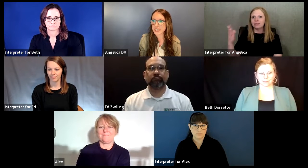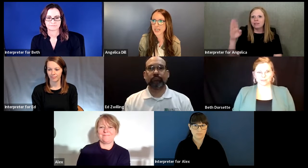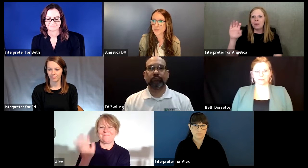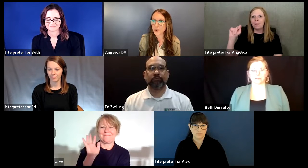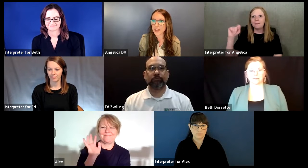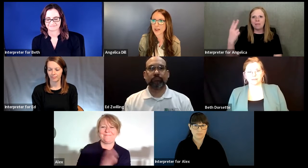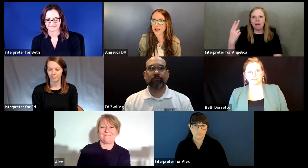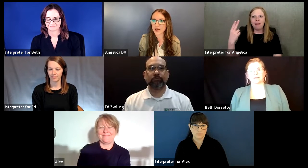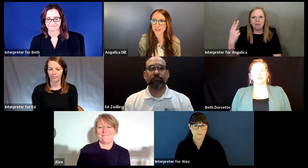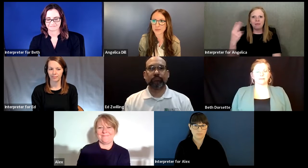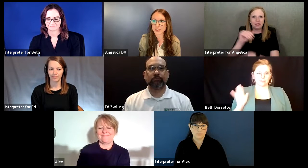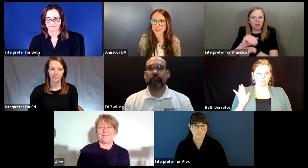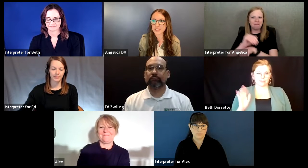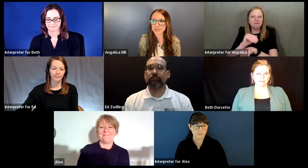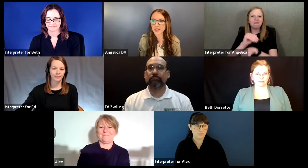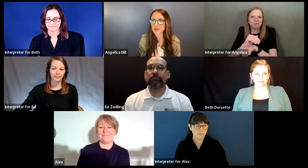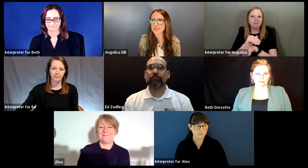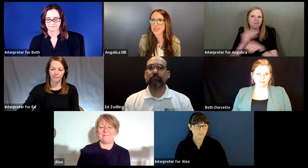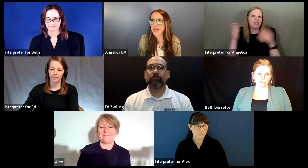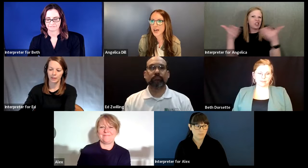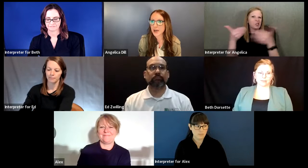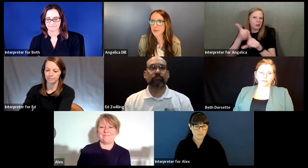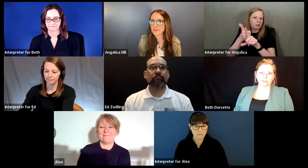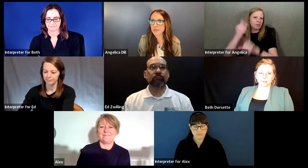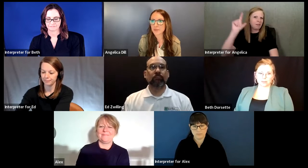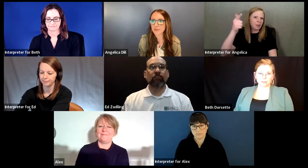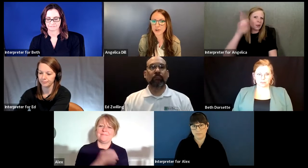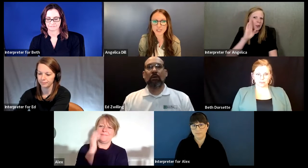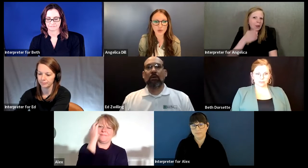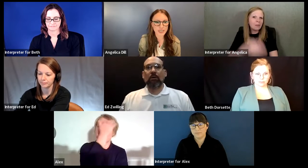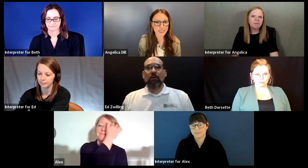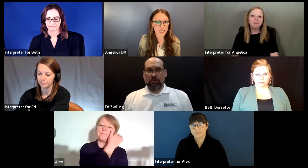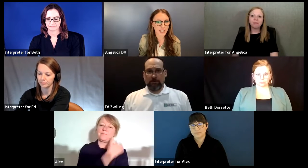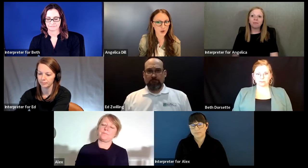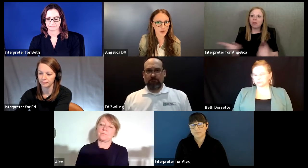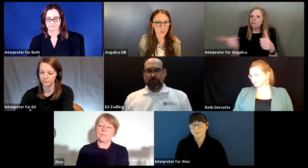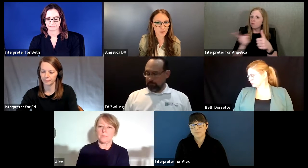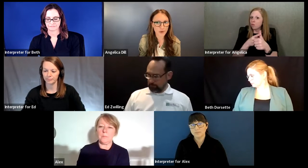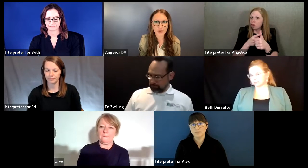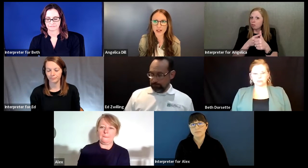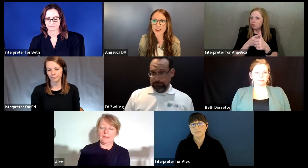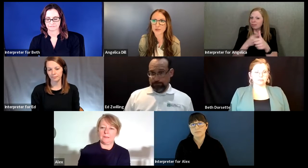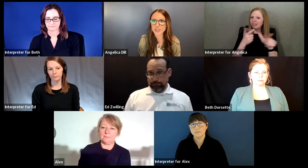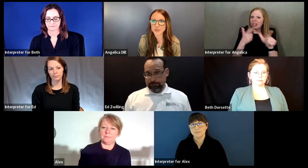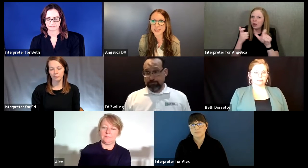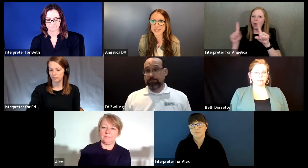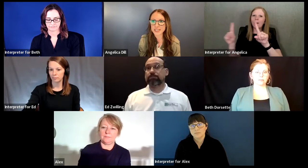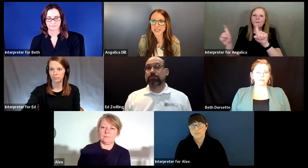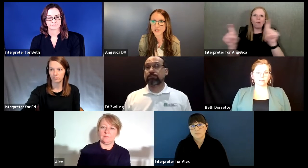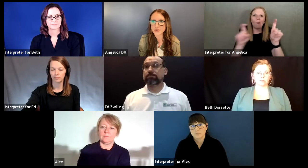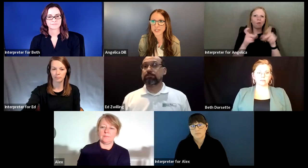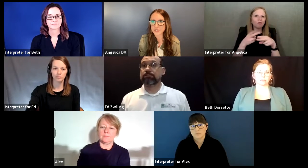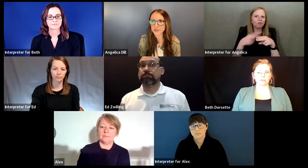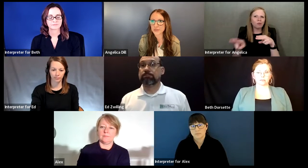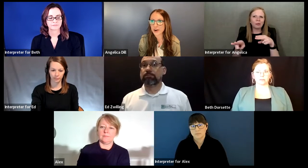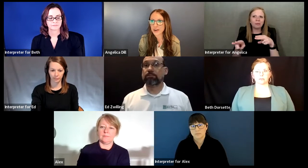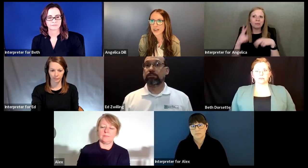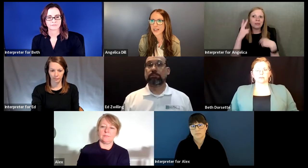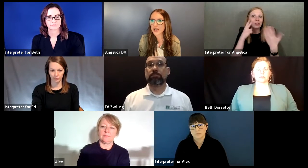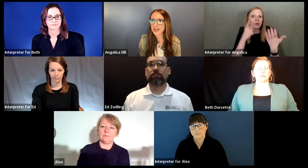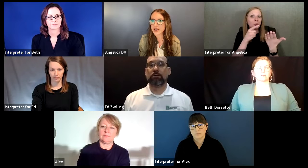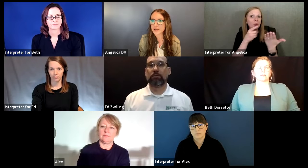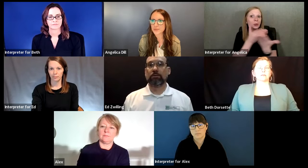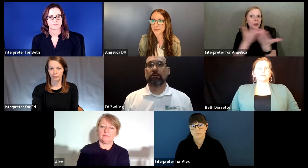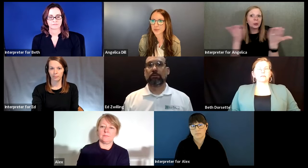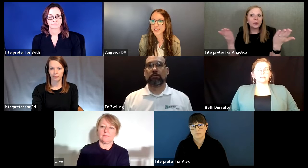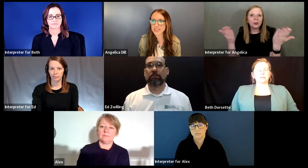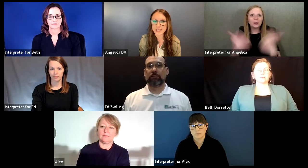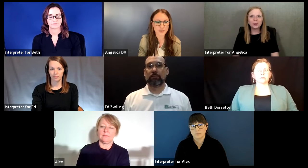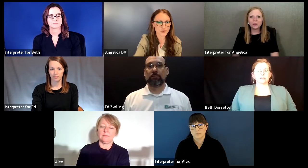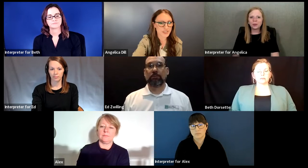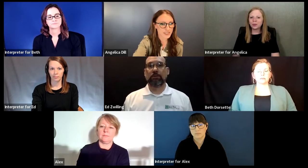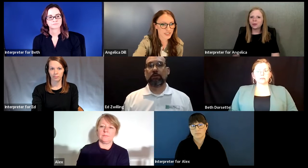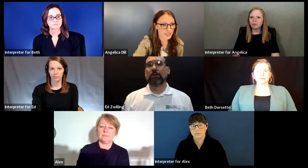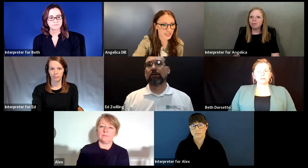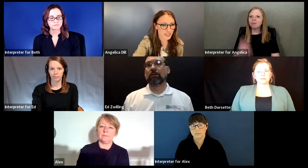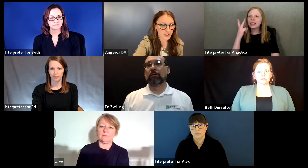tonight